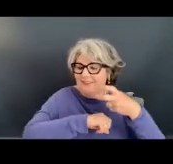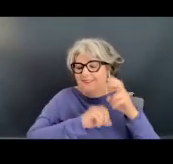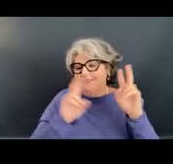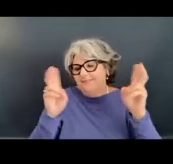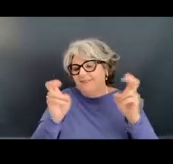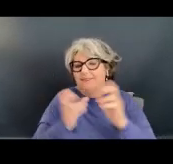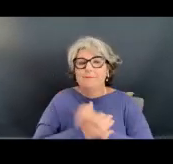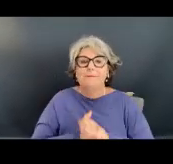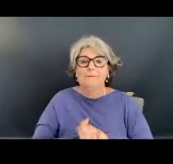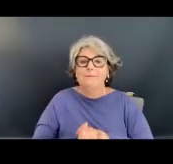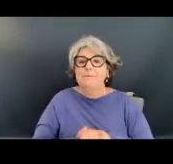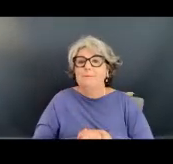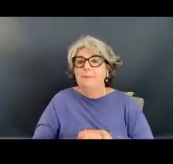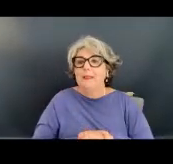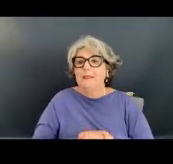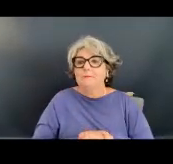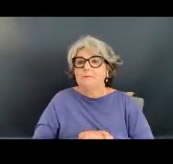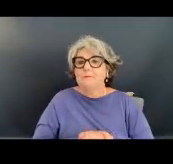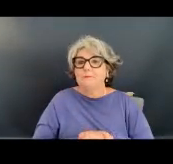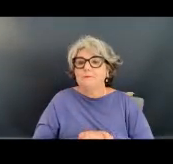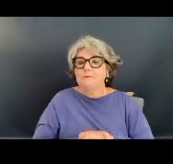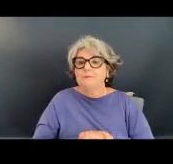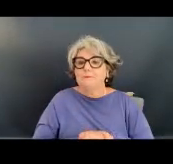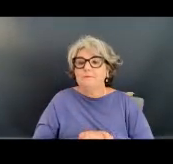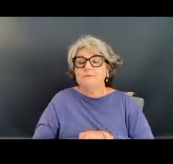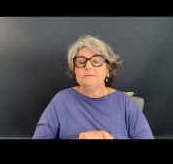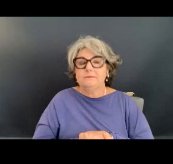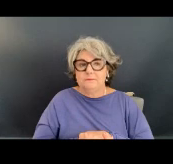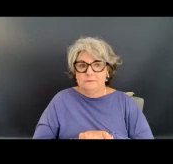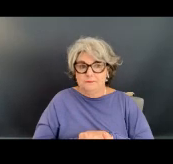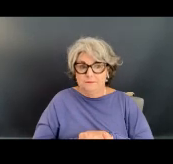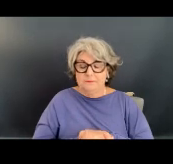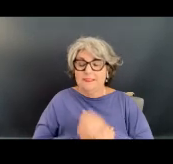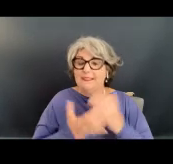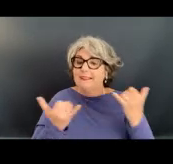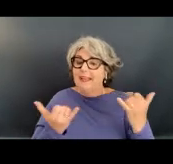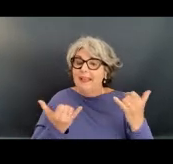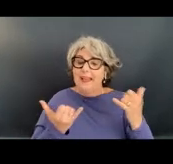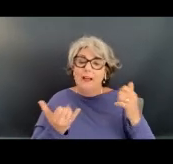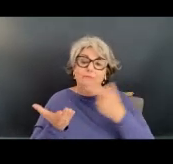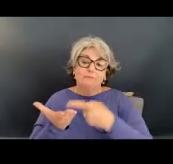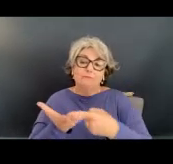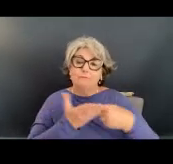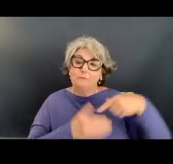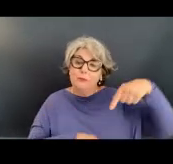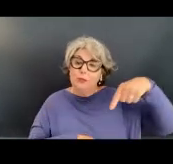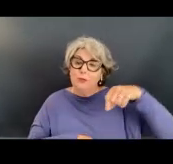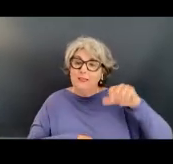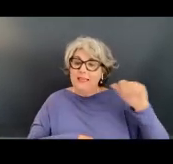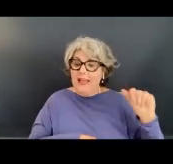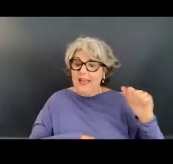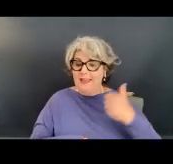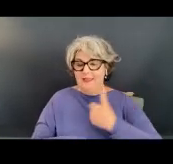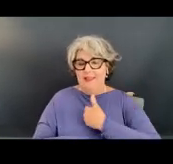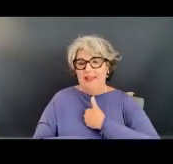We're going to move into our Q&A discussion. At this point, I will be playing the role of moderator to be